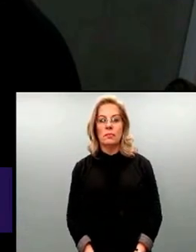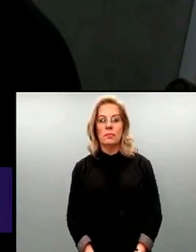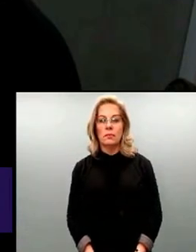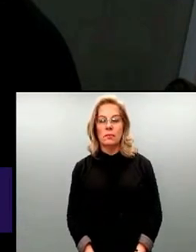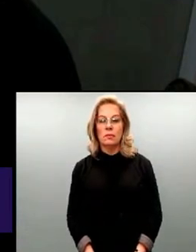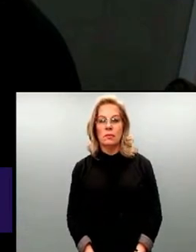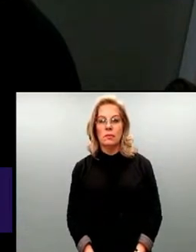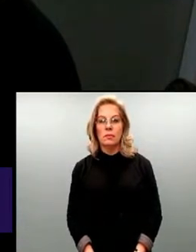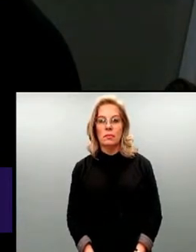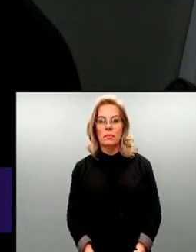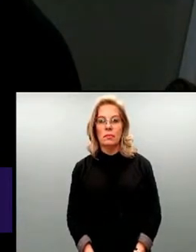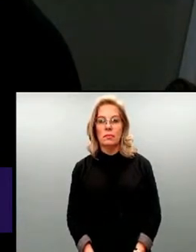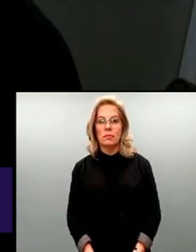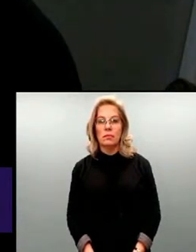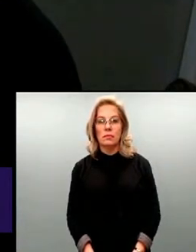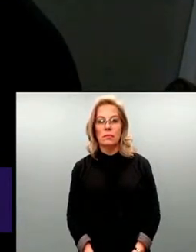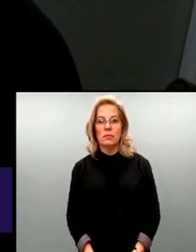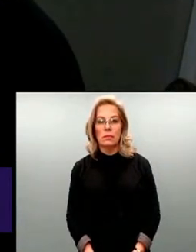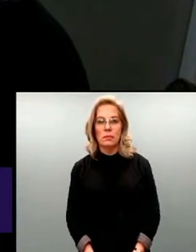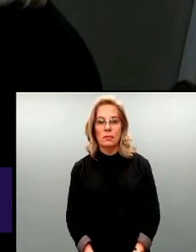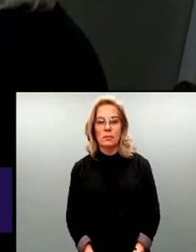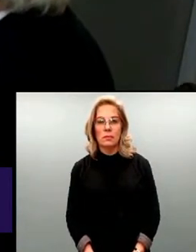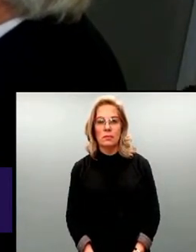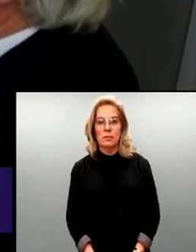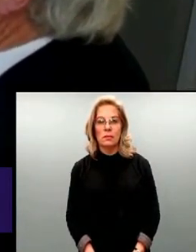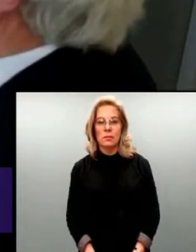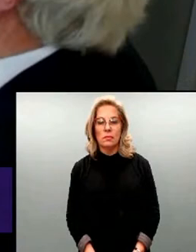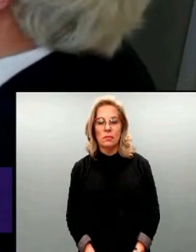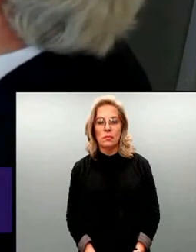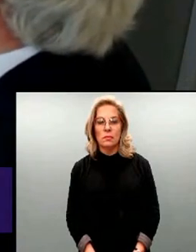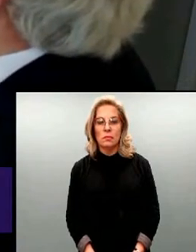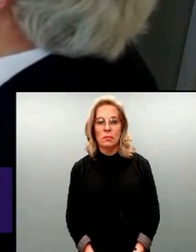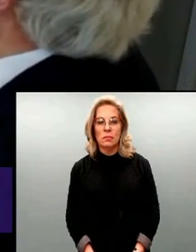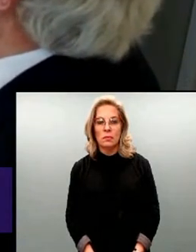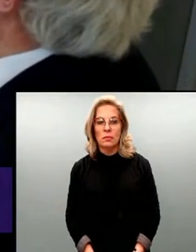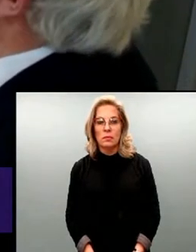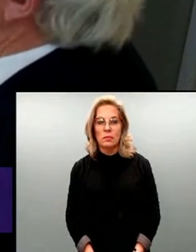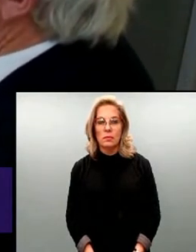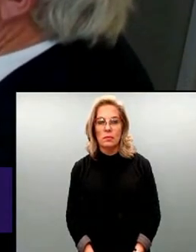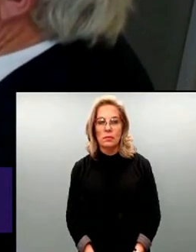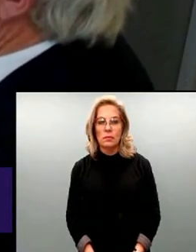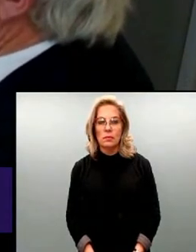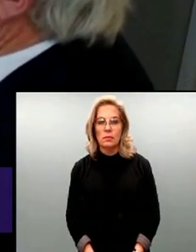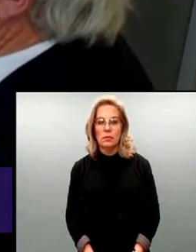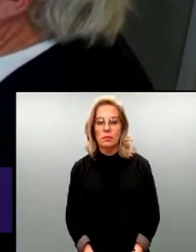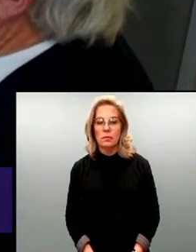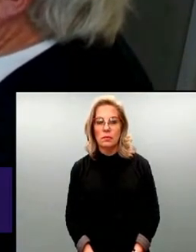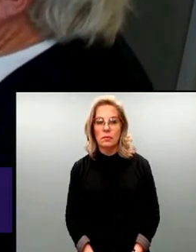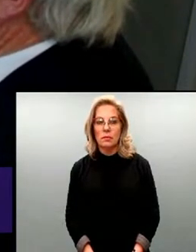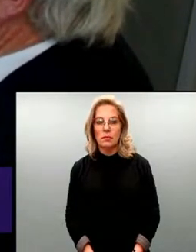they did with COVID information. That had a huge impact. It was great. And so that's where you would be able to disseminate information.